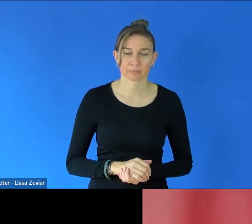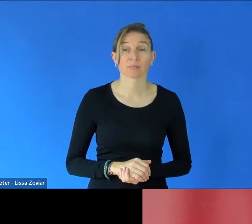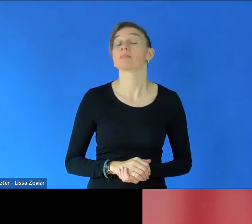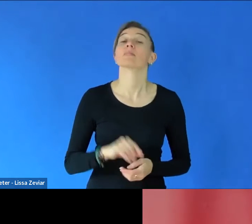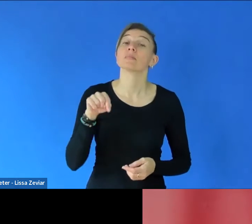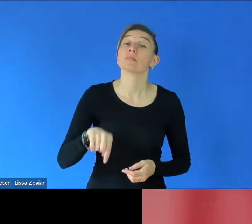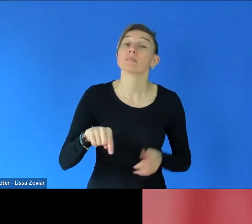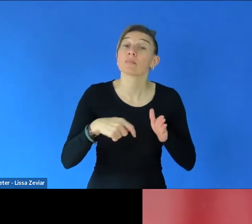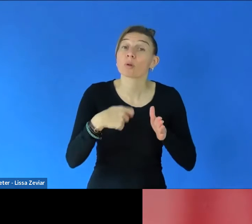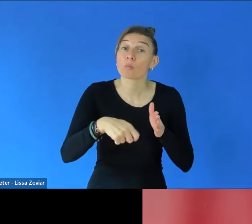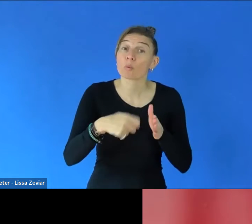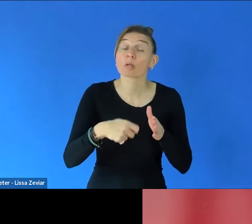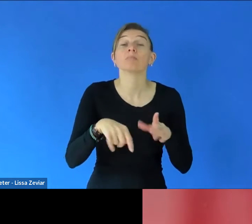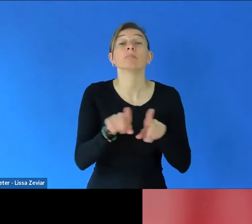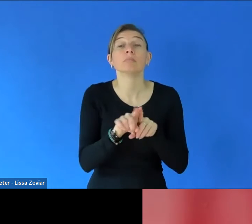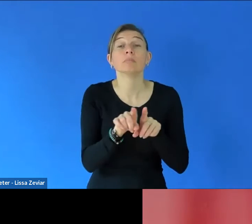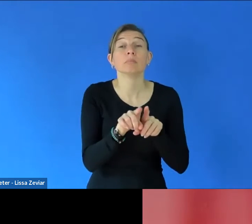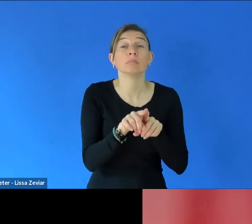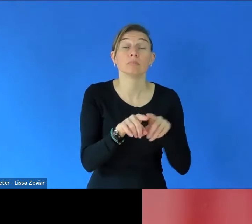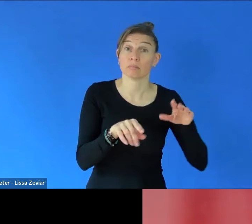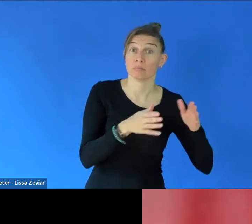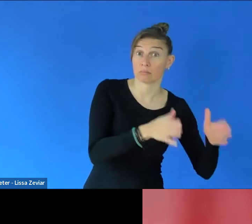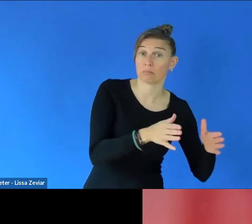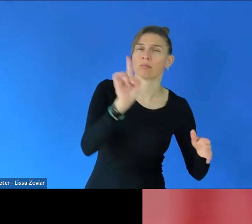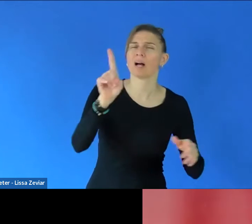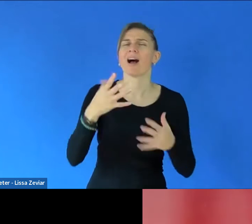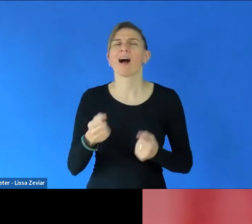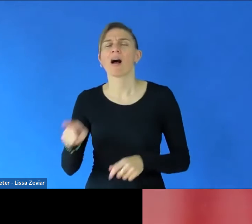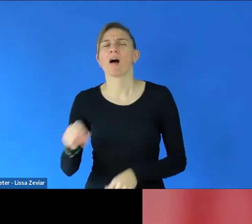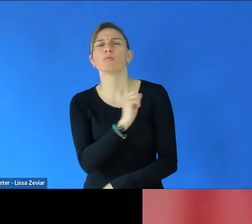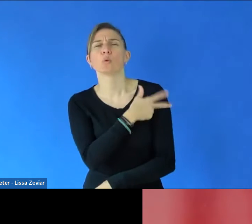the different social protection schemes through the advocacy of DPOs.